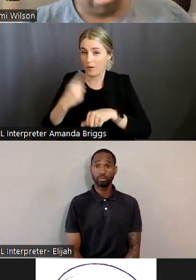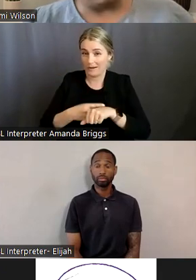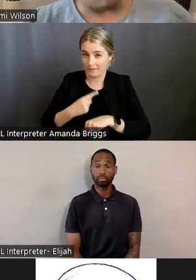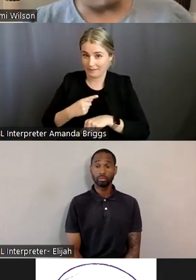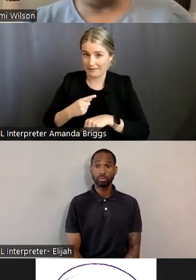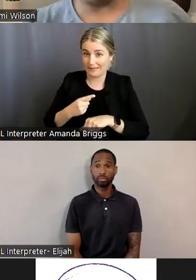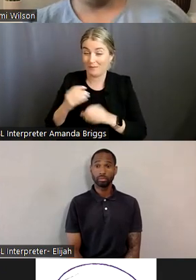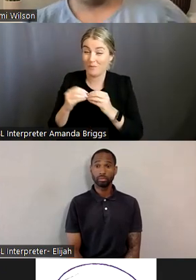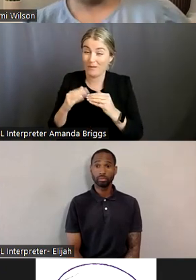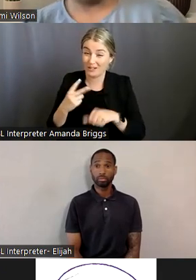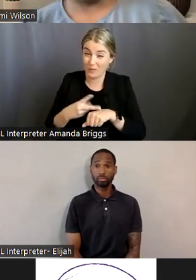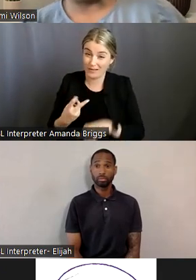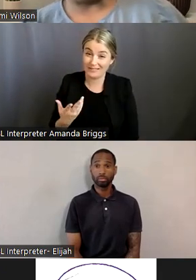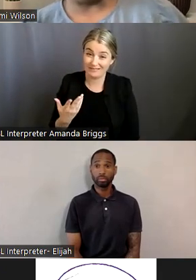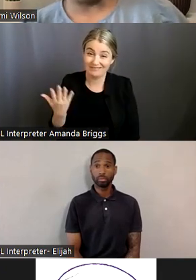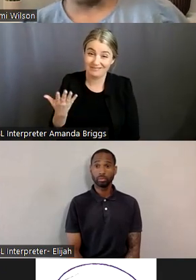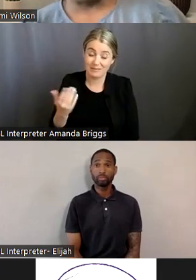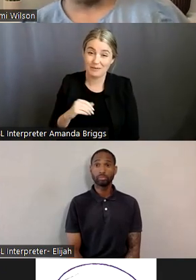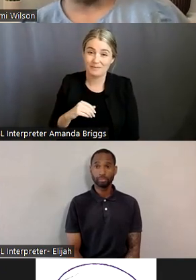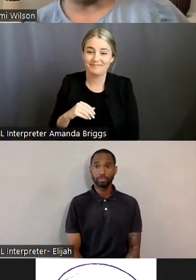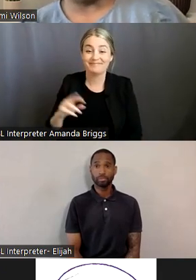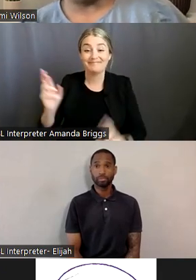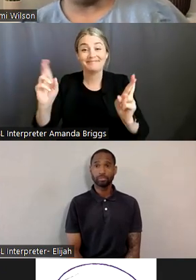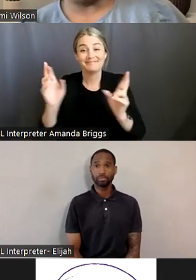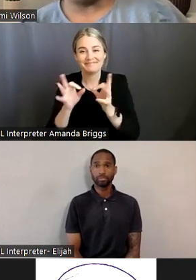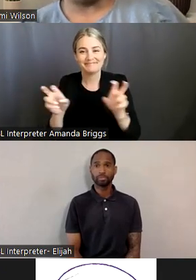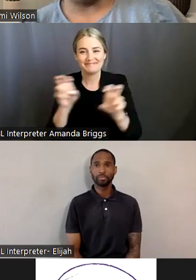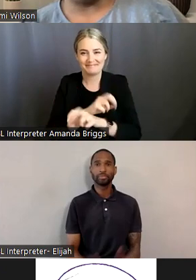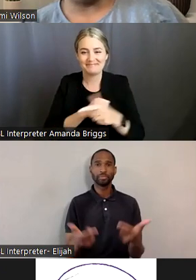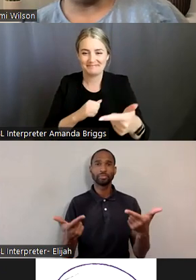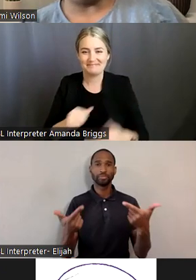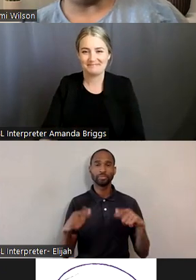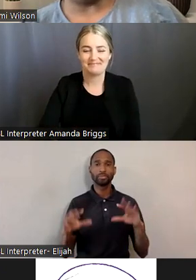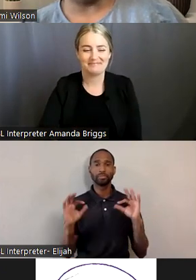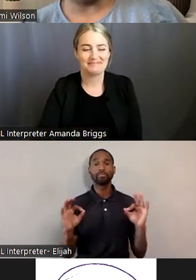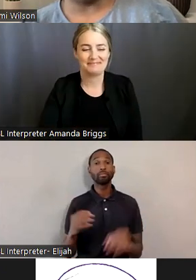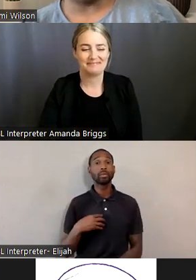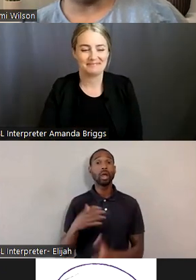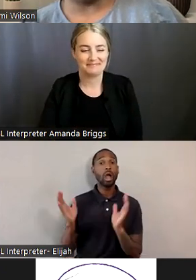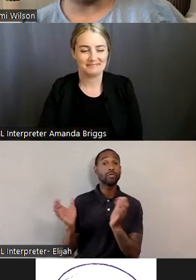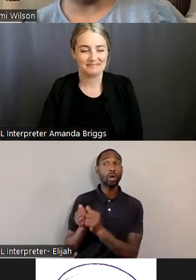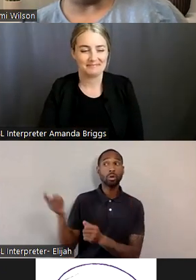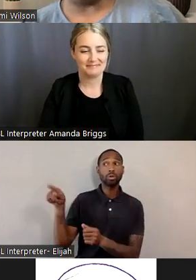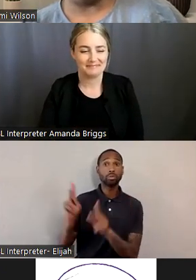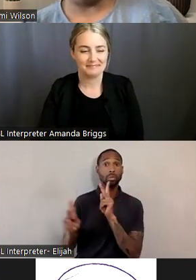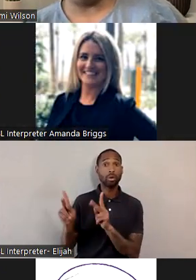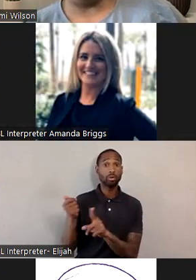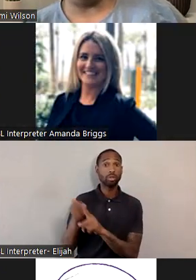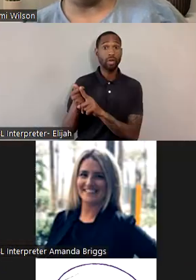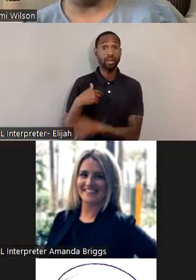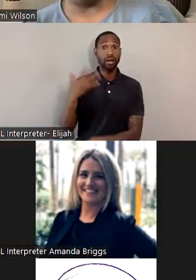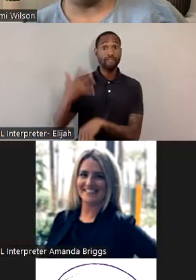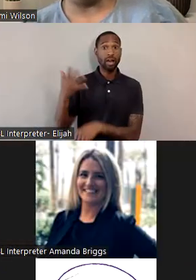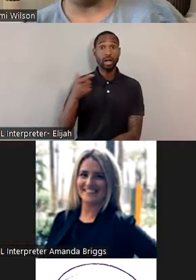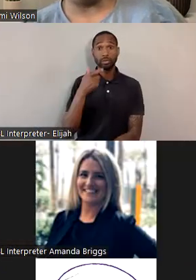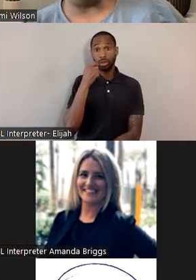more than twice. I've talked to people who had 5 doses 5